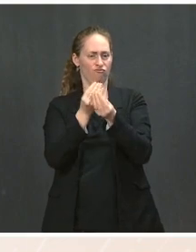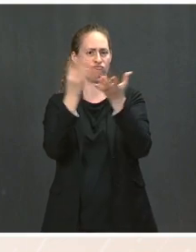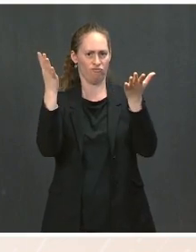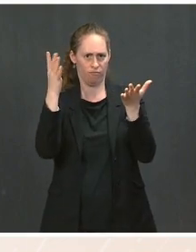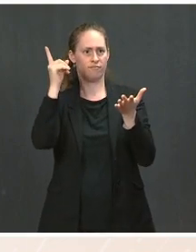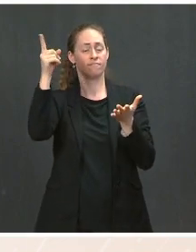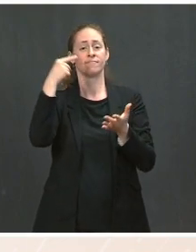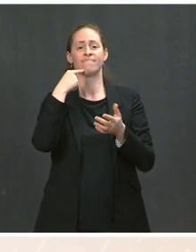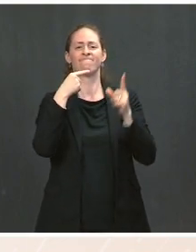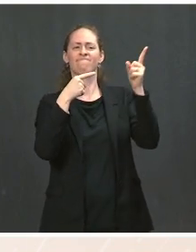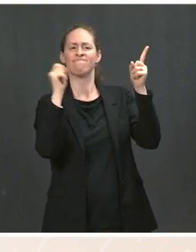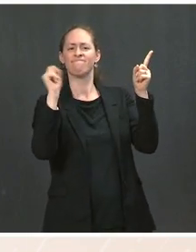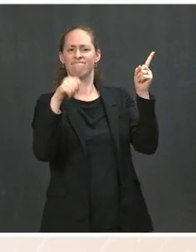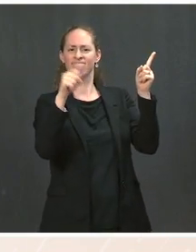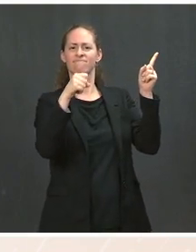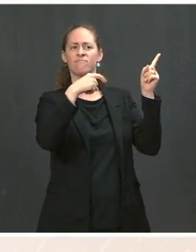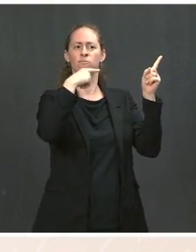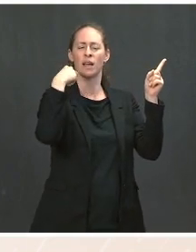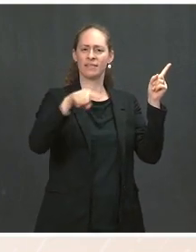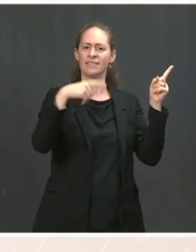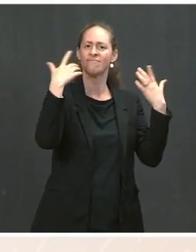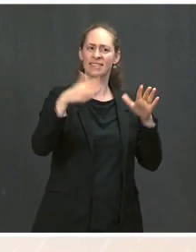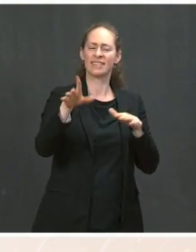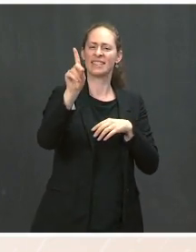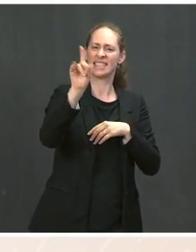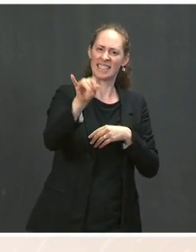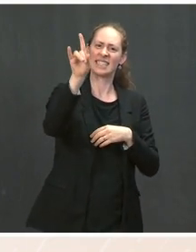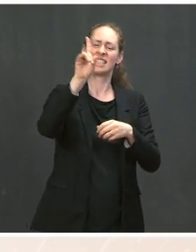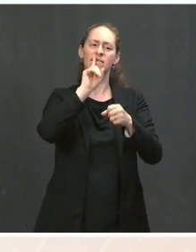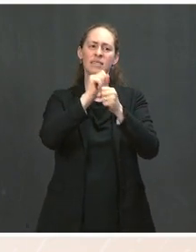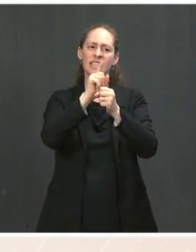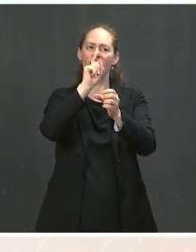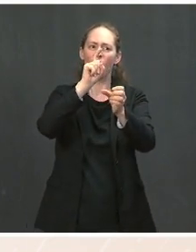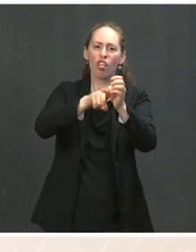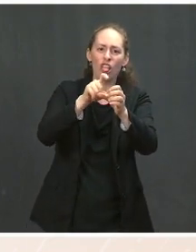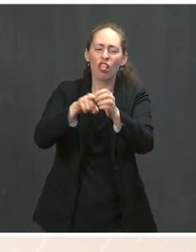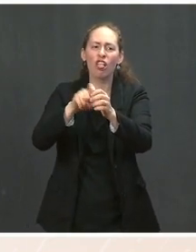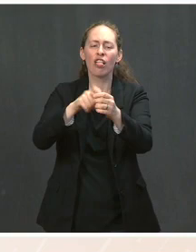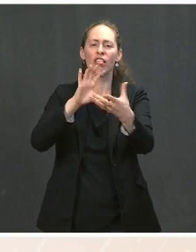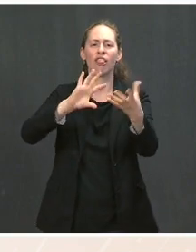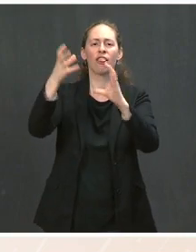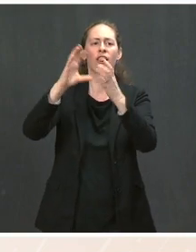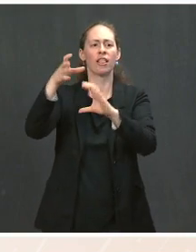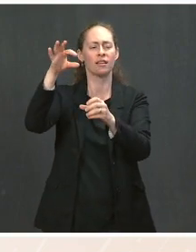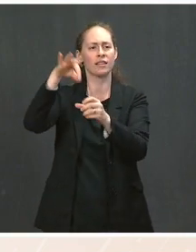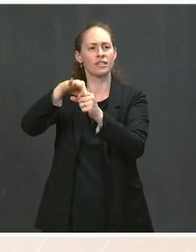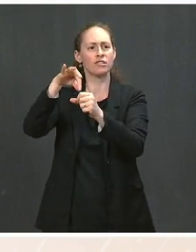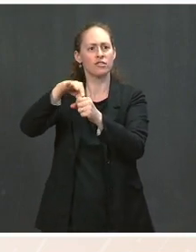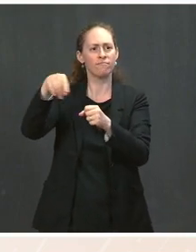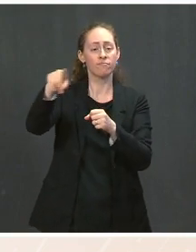against U.S. coalition personnel in Afghanistan. The word "report" seems to leave some ambiguity. Does the White House believe Russia